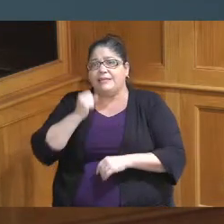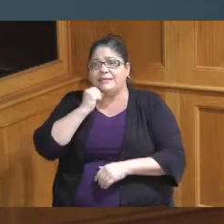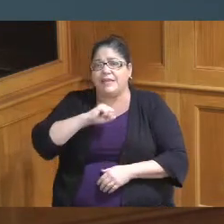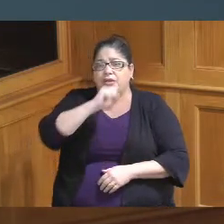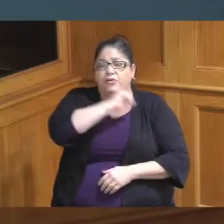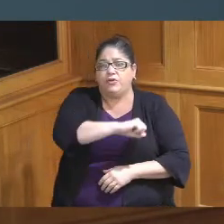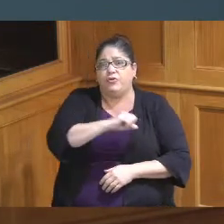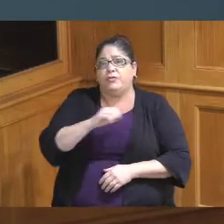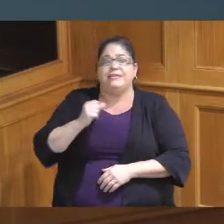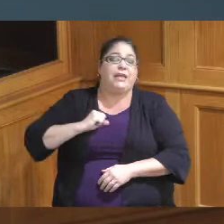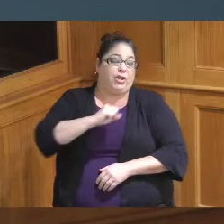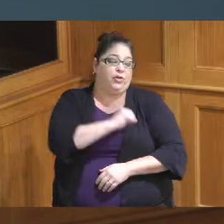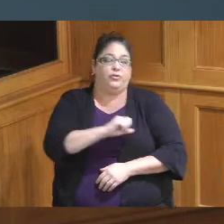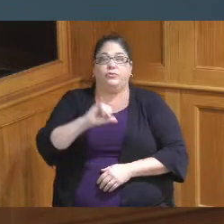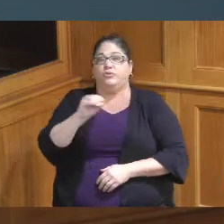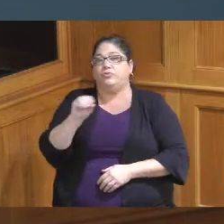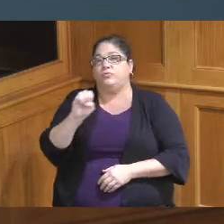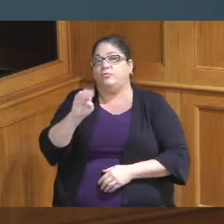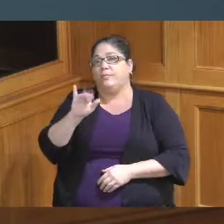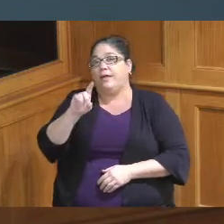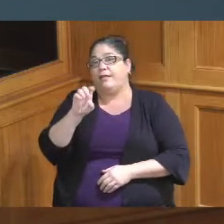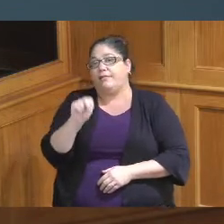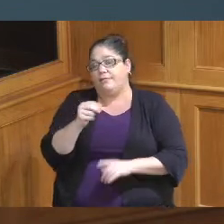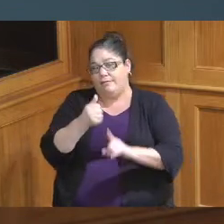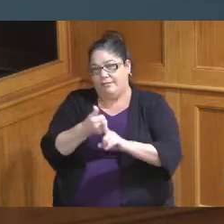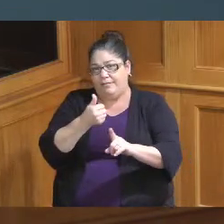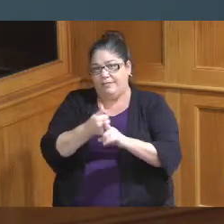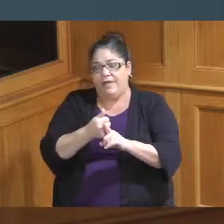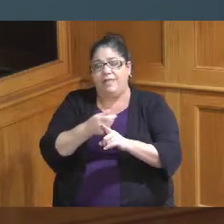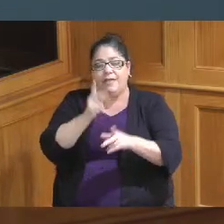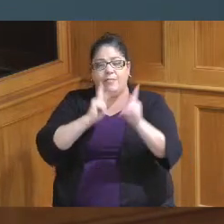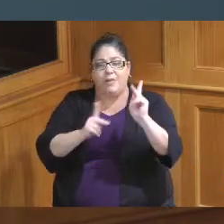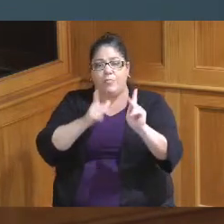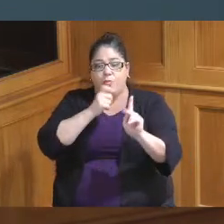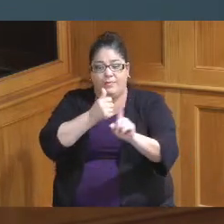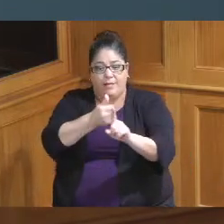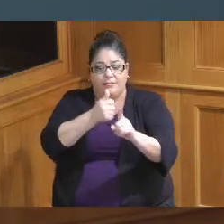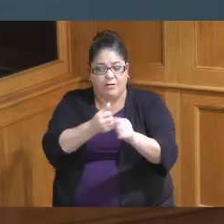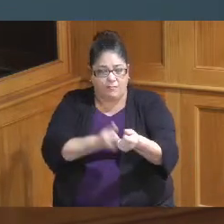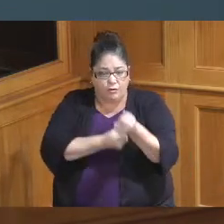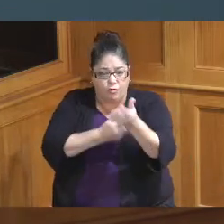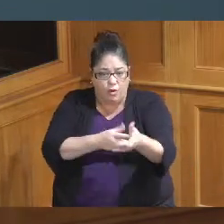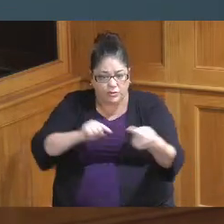combined new Provisions that hold offenders accountable and provide programs and services